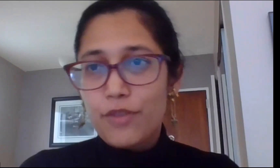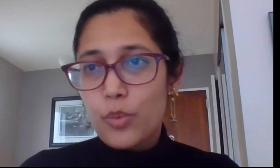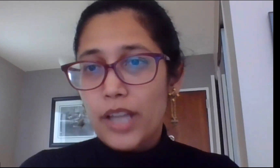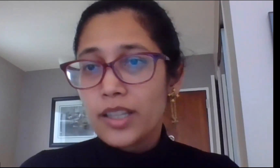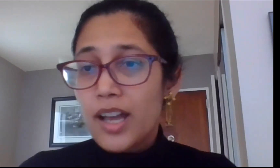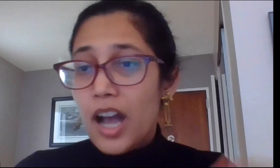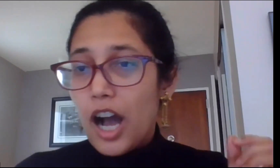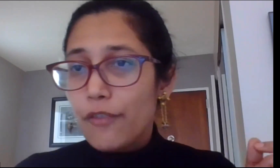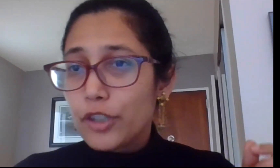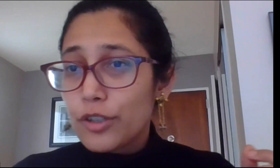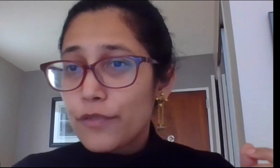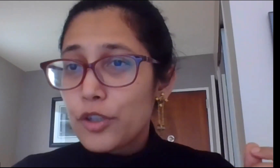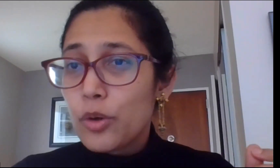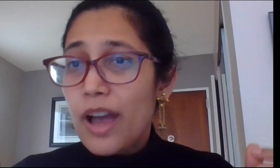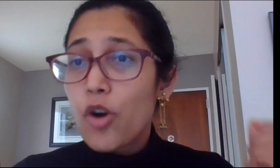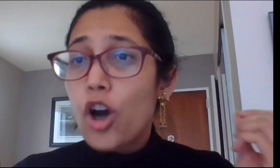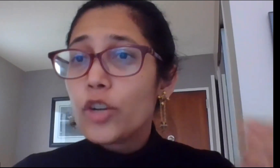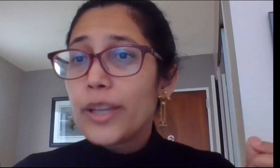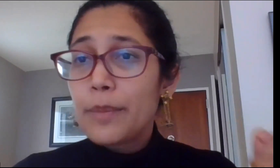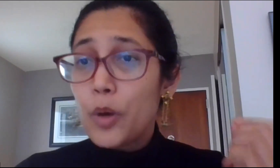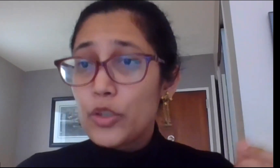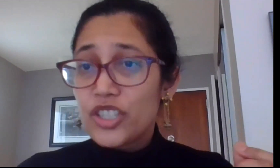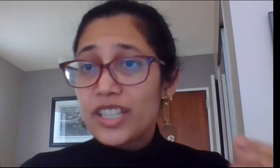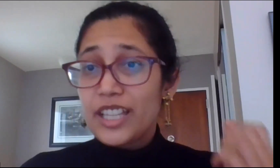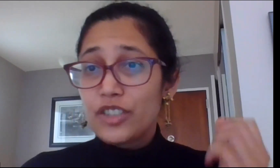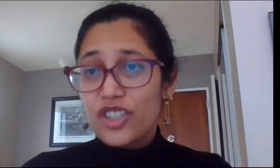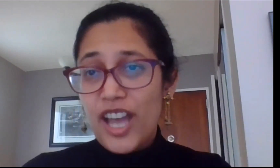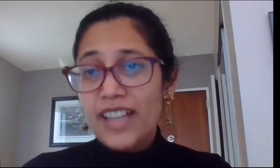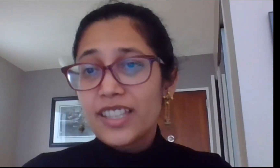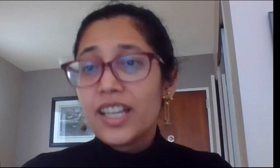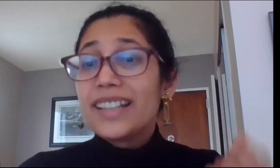Welcome back, everyone, for those of you who have already posted into the chat.